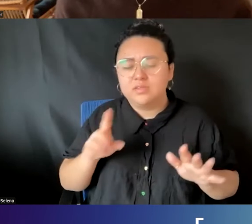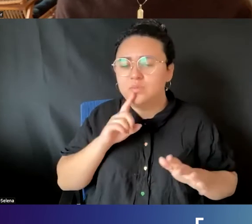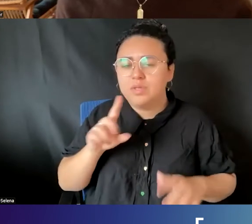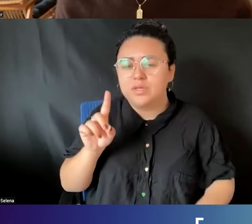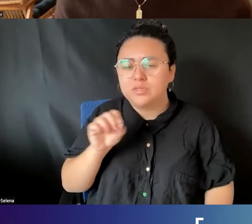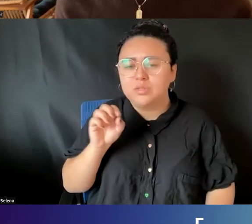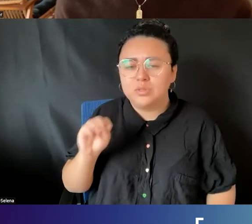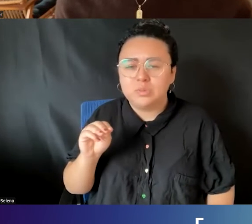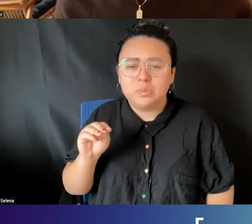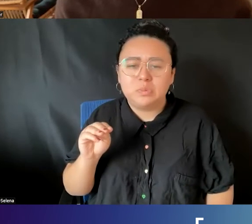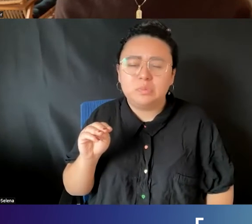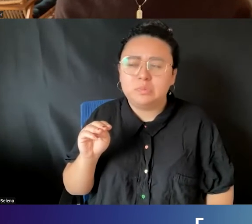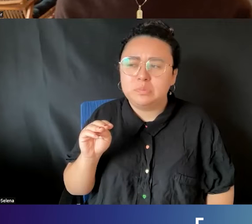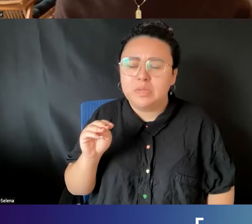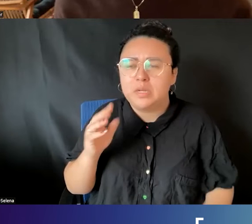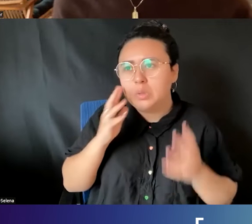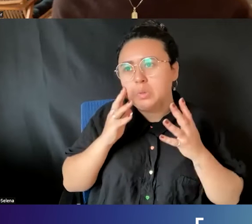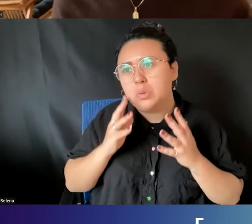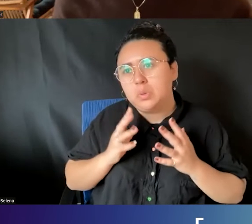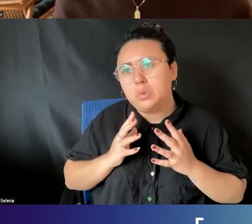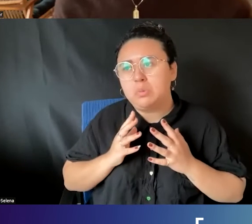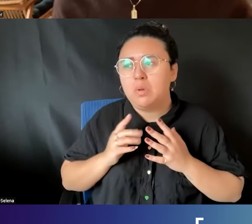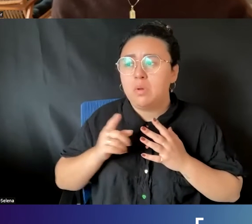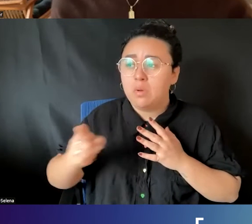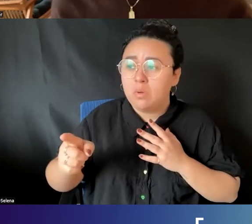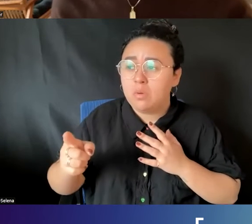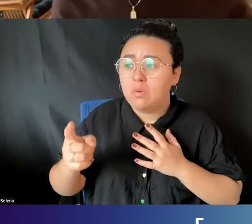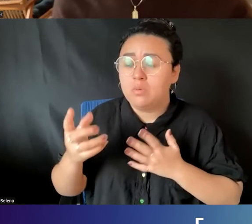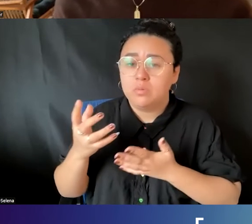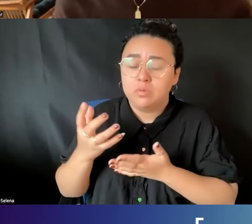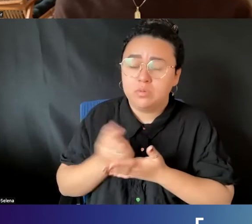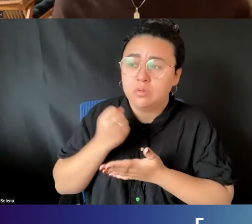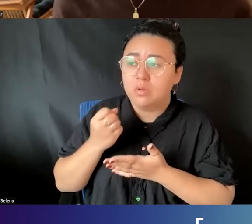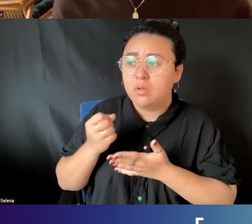you know, so-and-so is only acquiring X number of films and the rest are,